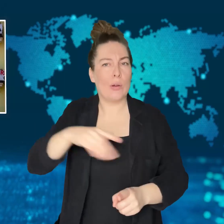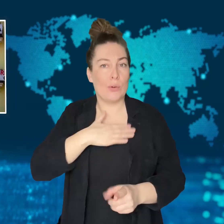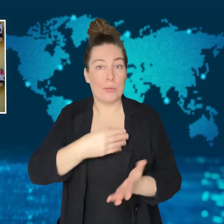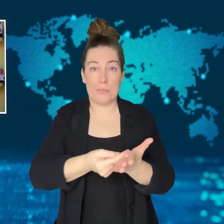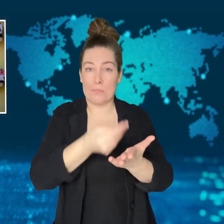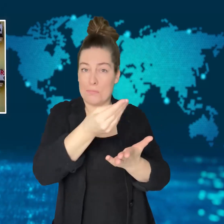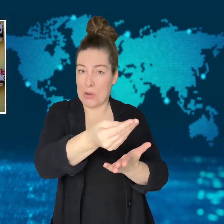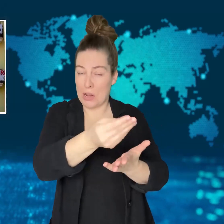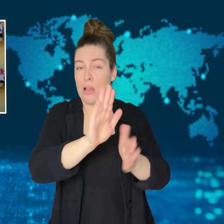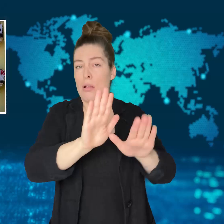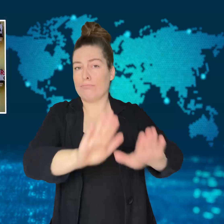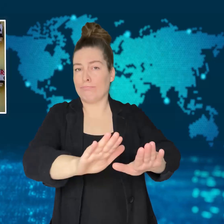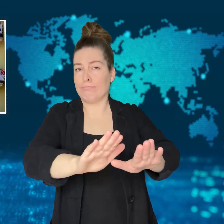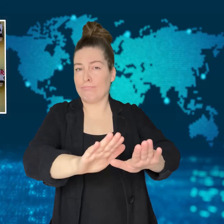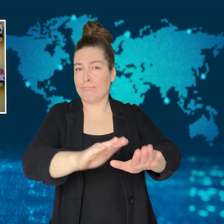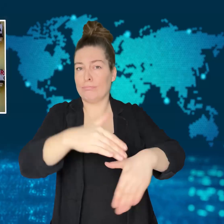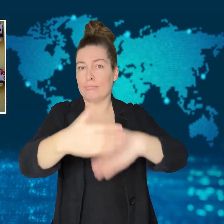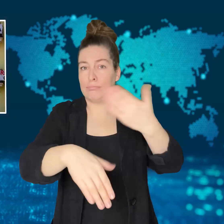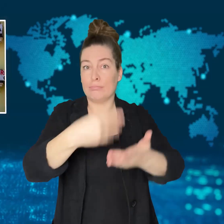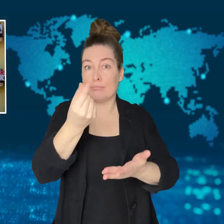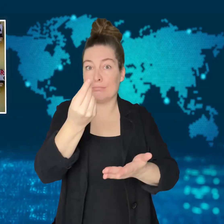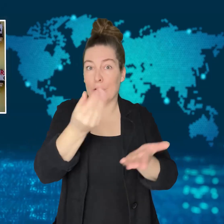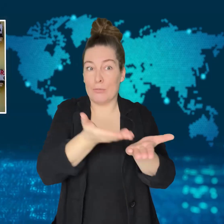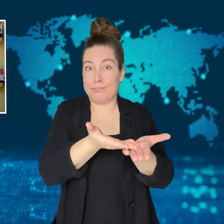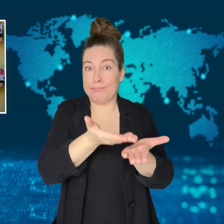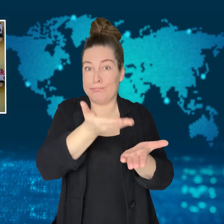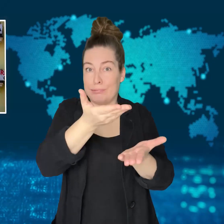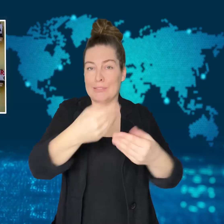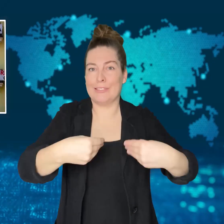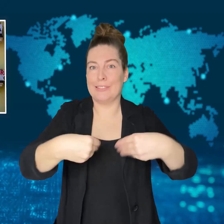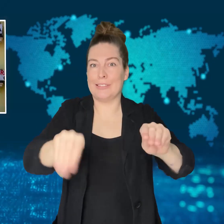This has been an increasing problem